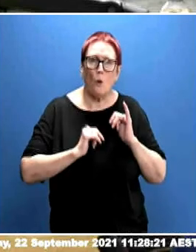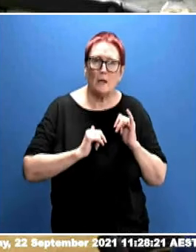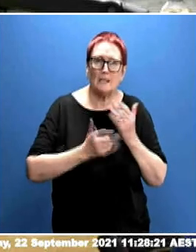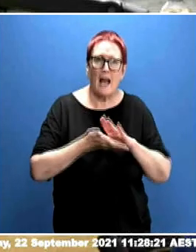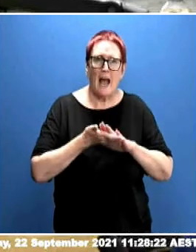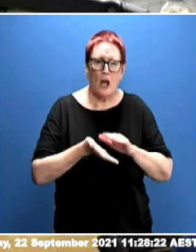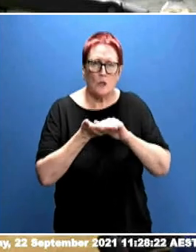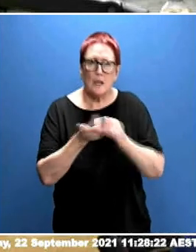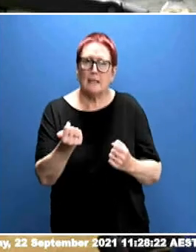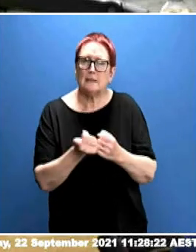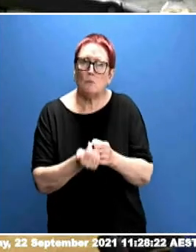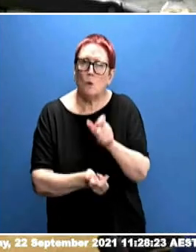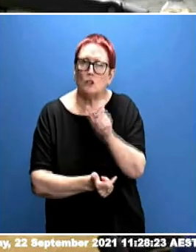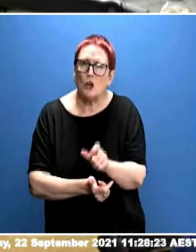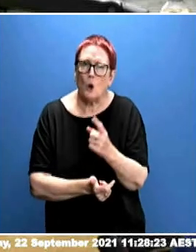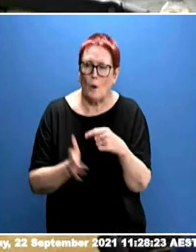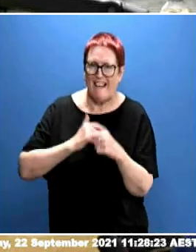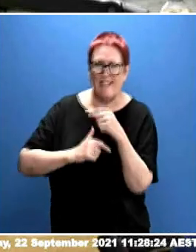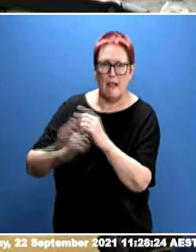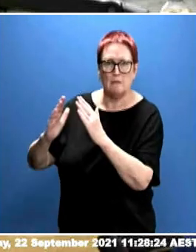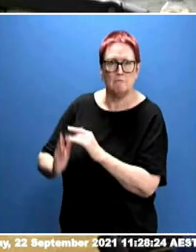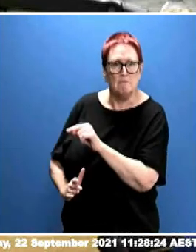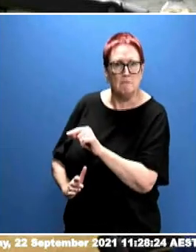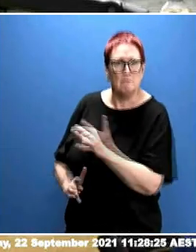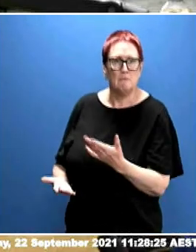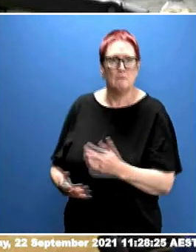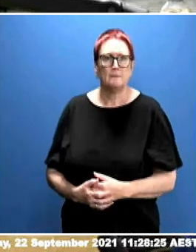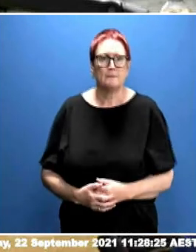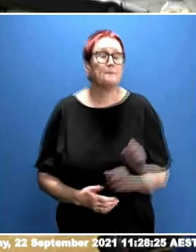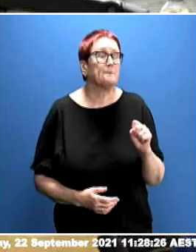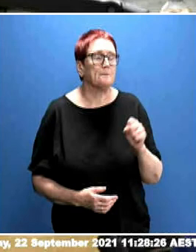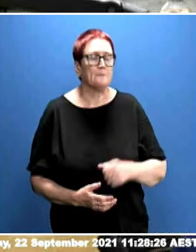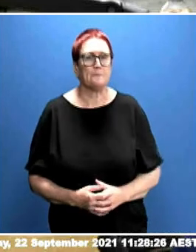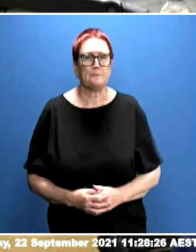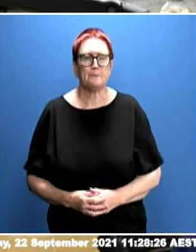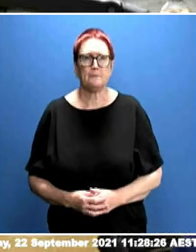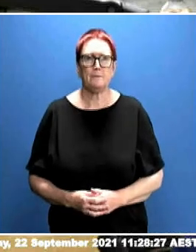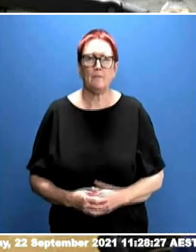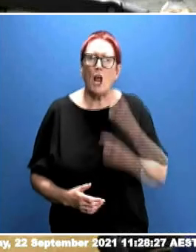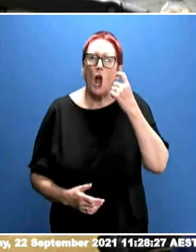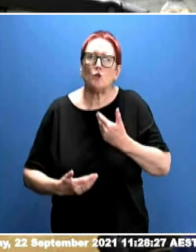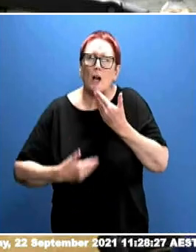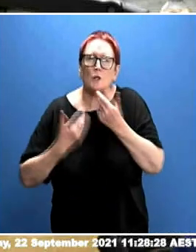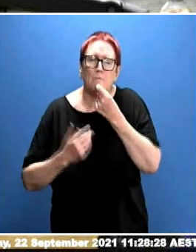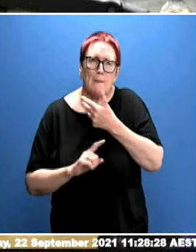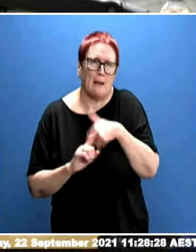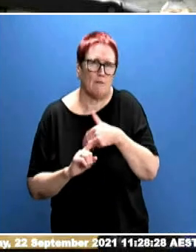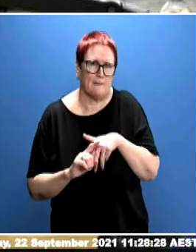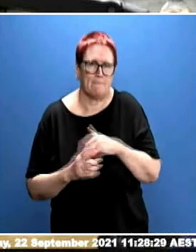who come into contact with that facility? That's correct. Just to put it into some sort of context --- and I'd ask